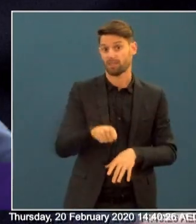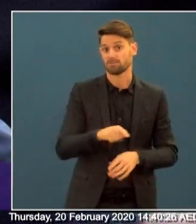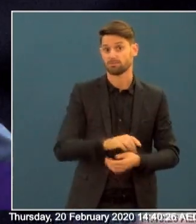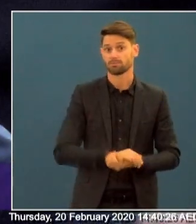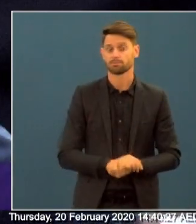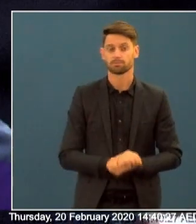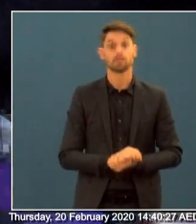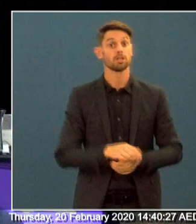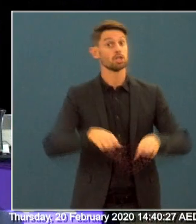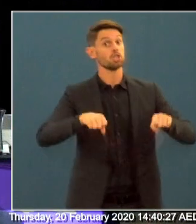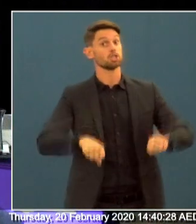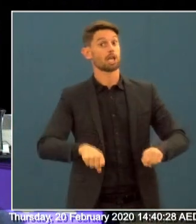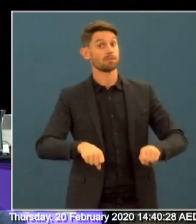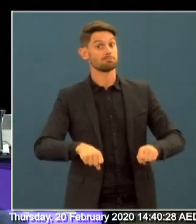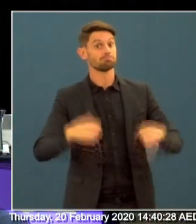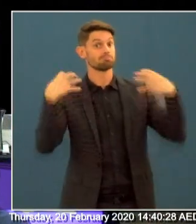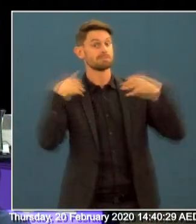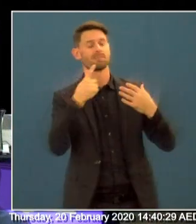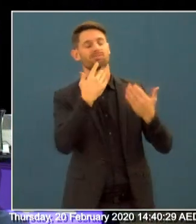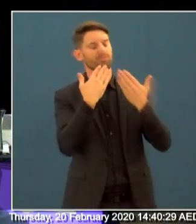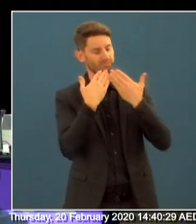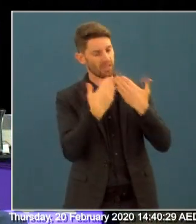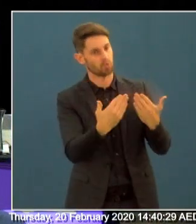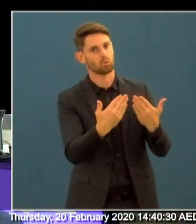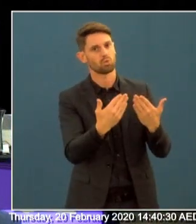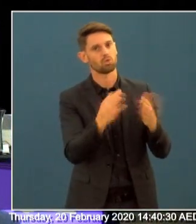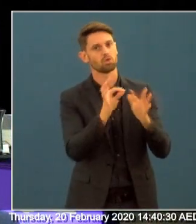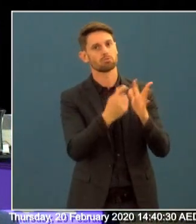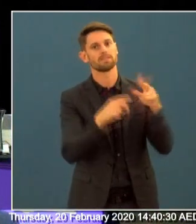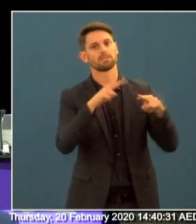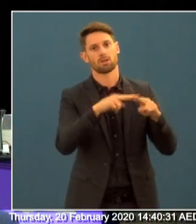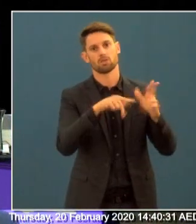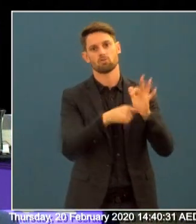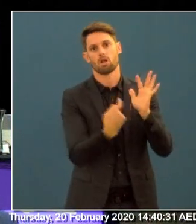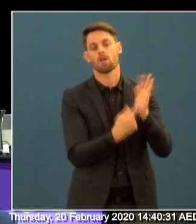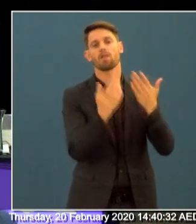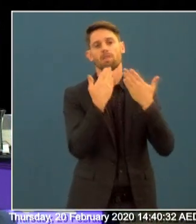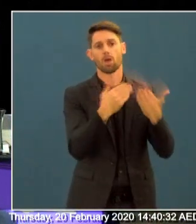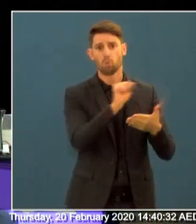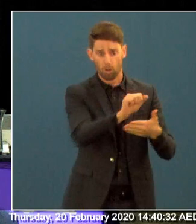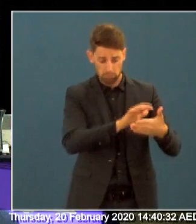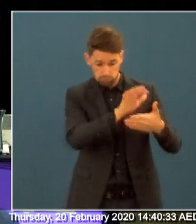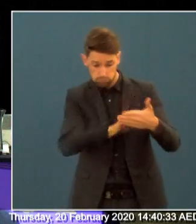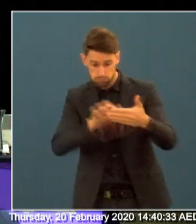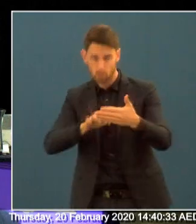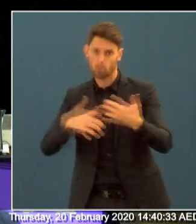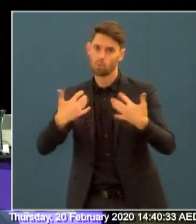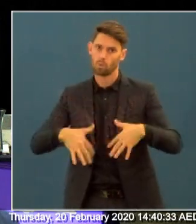Professor Trollor, thank you very much indeed for both your statement and for your evidence, which has been extremely helpful.